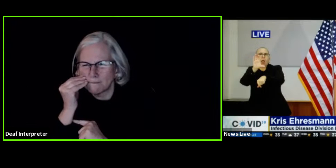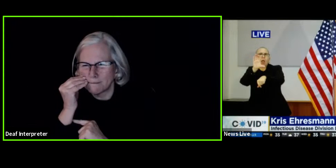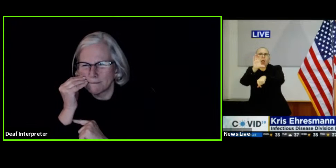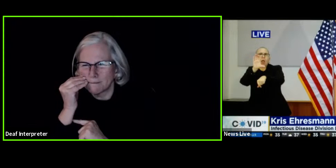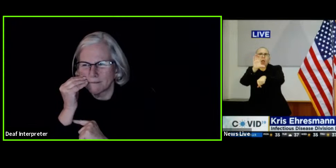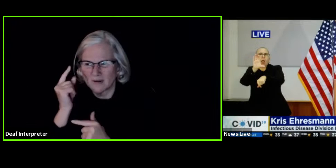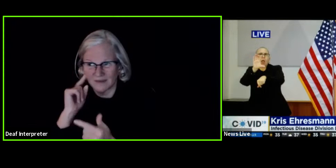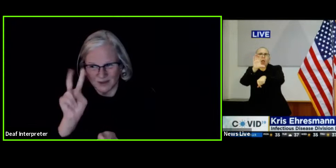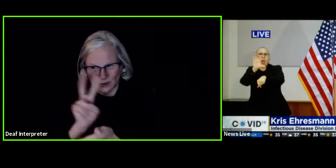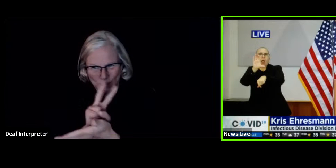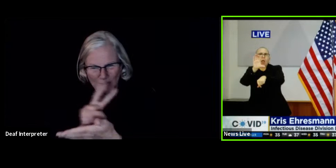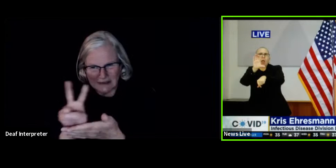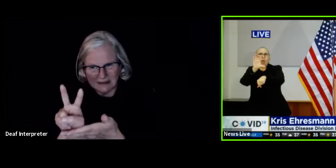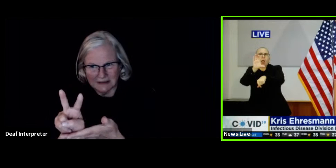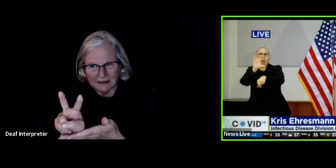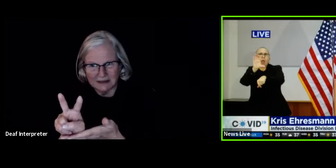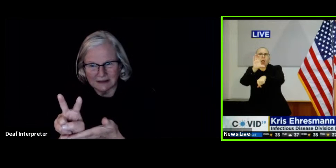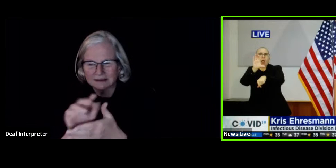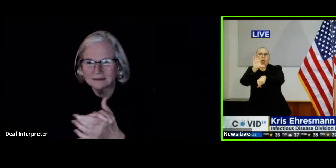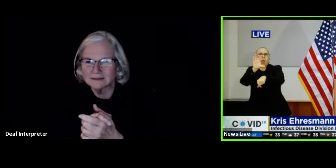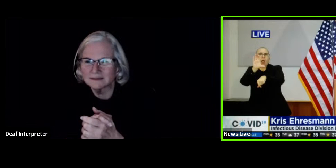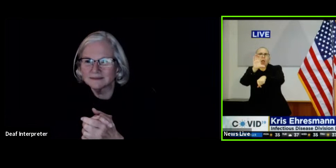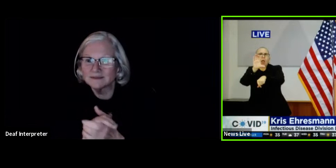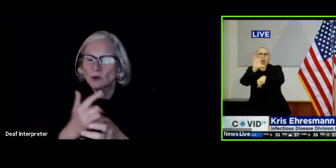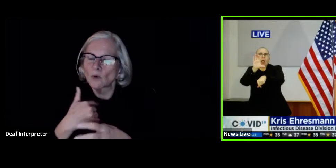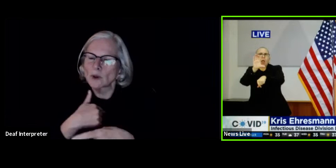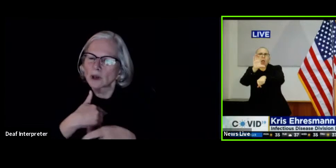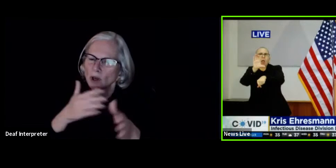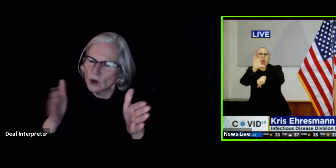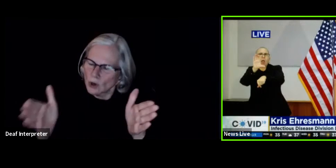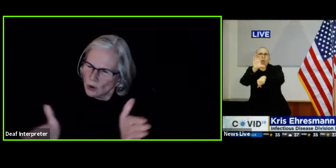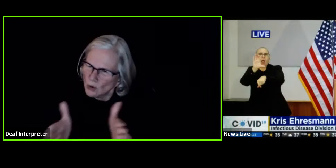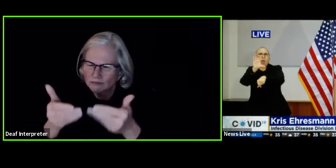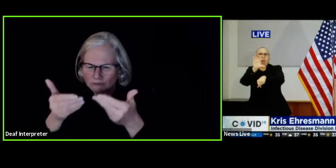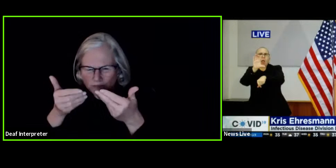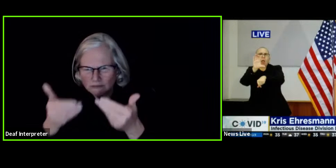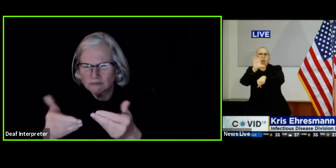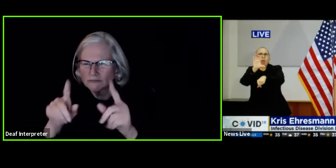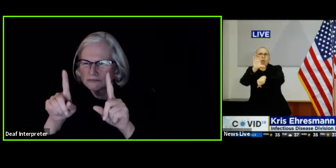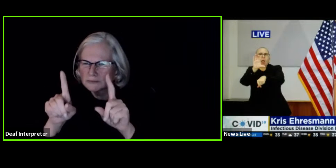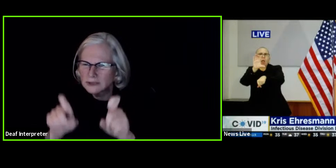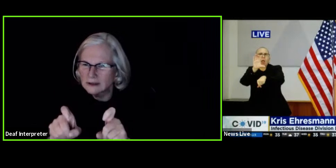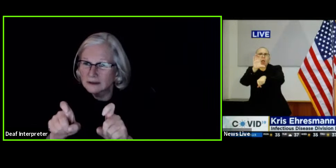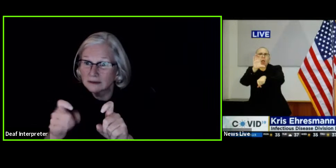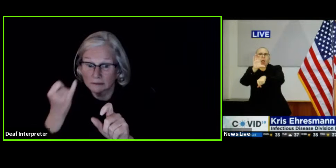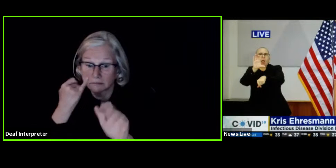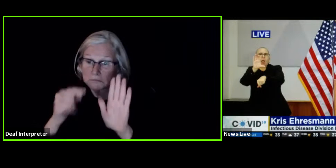WE ENCOURAGE YOU TO GET TESTED. EVEN IF YOU HAVE NEGATIVE TEST RESULTS, HOWEVER,